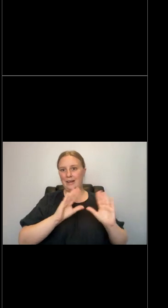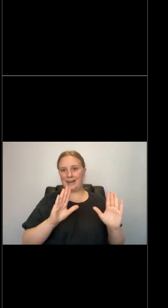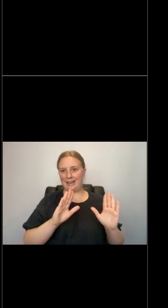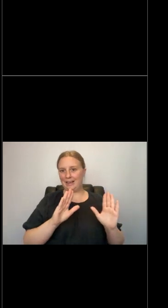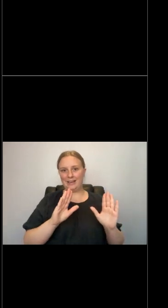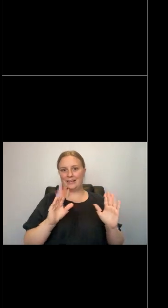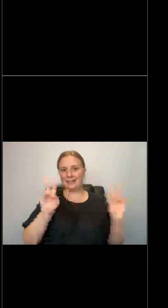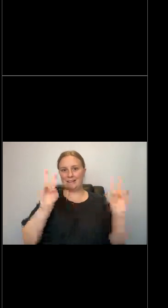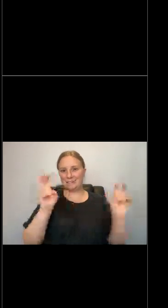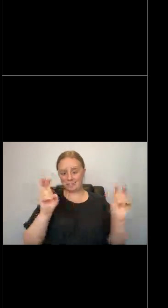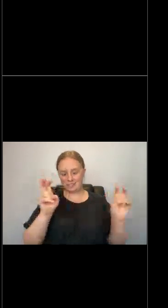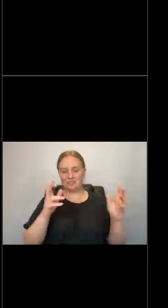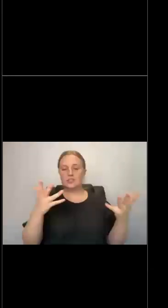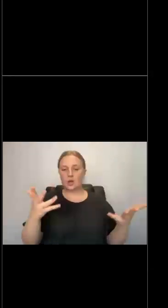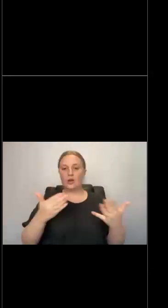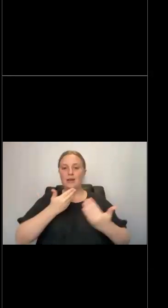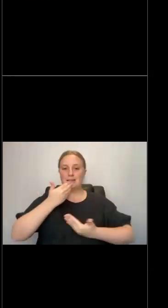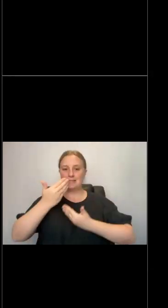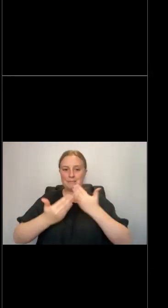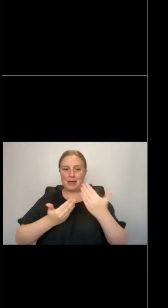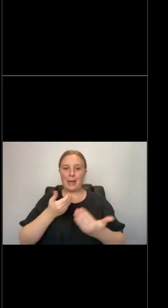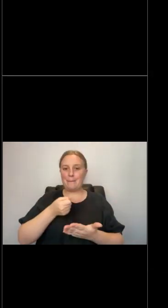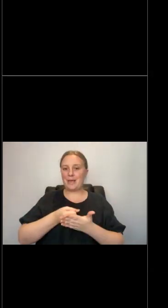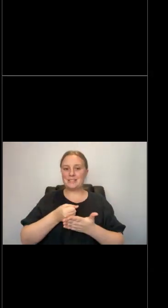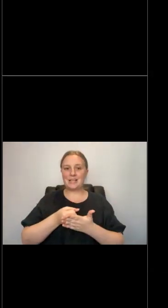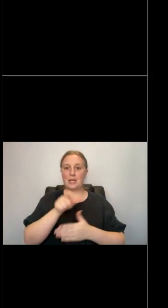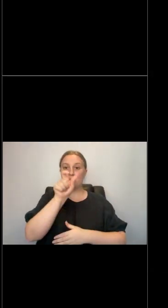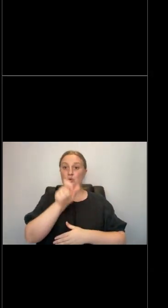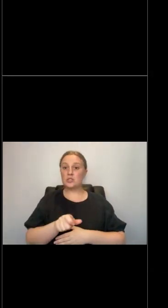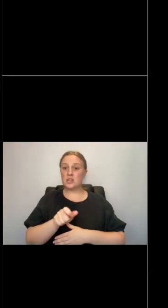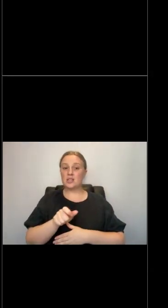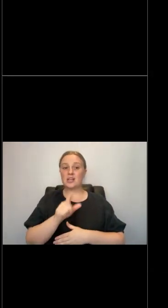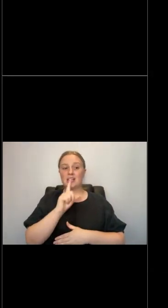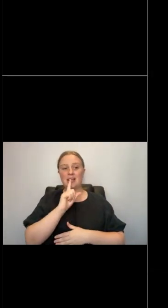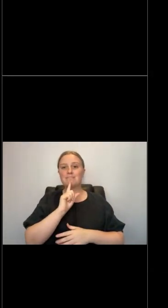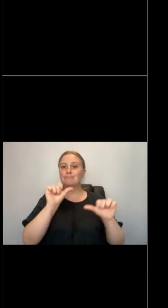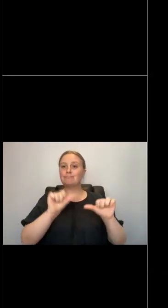someone can be found upon sound mind if their mental condition